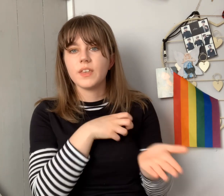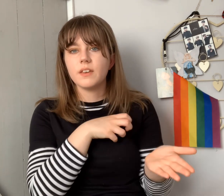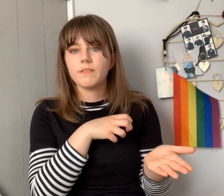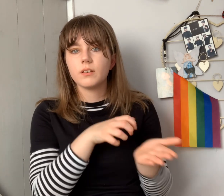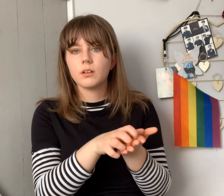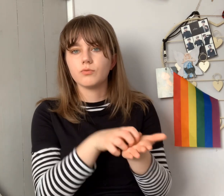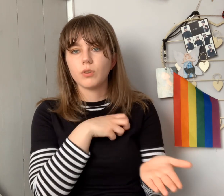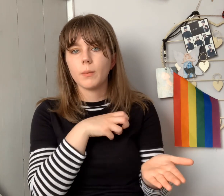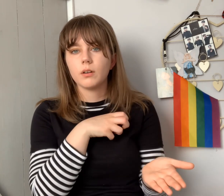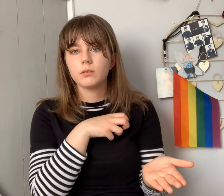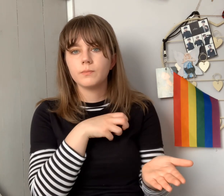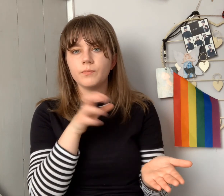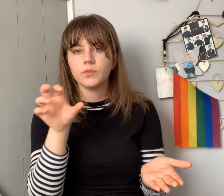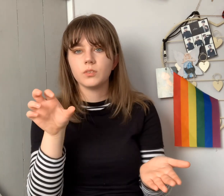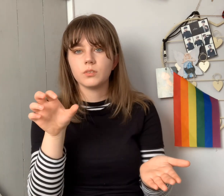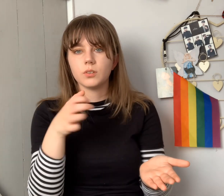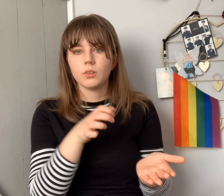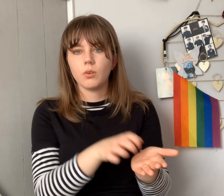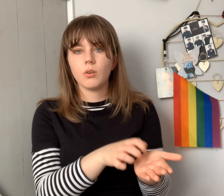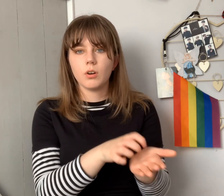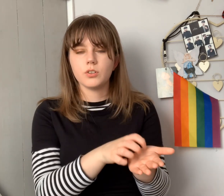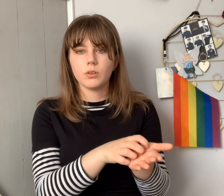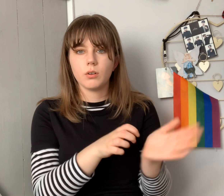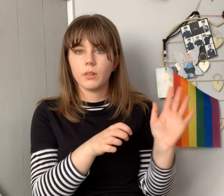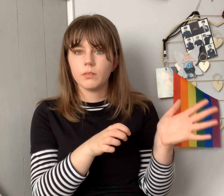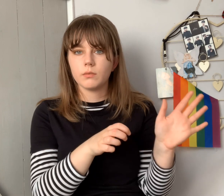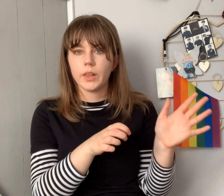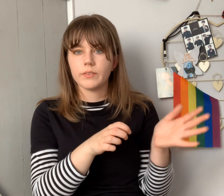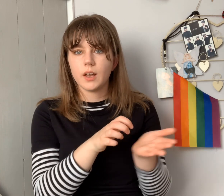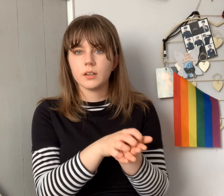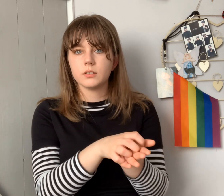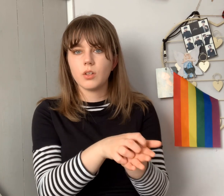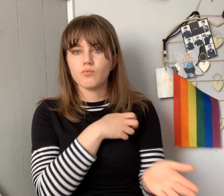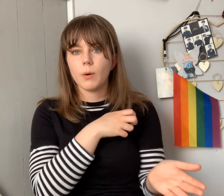Robber, claw on your left palm, robber